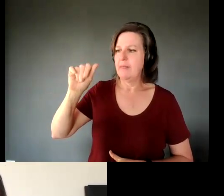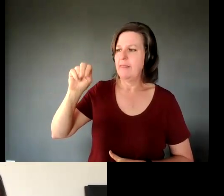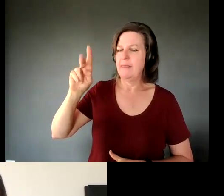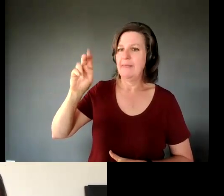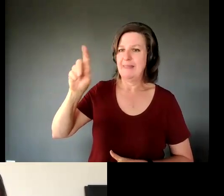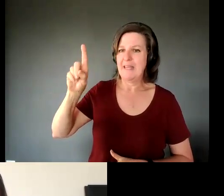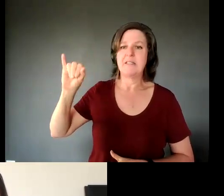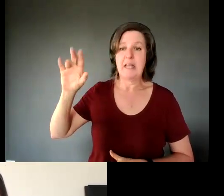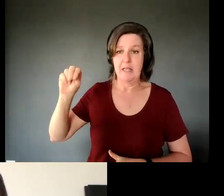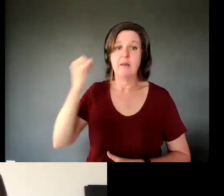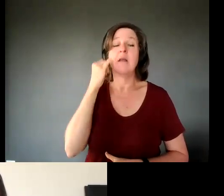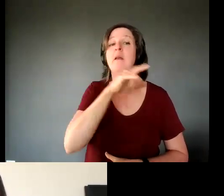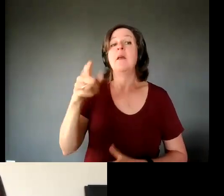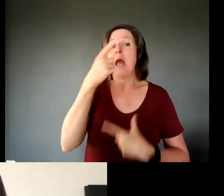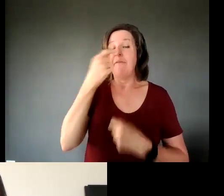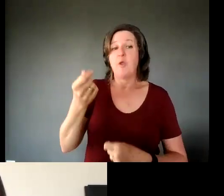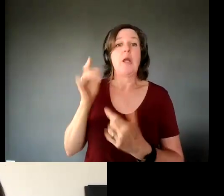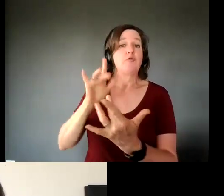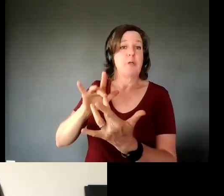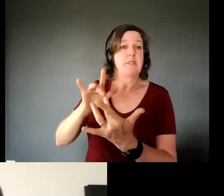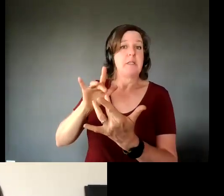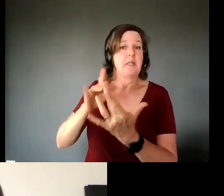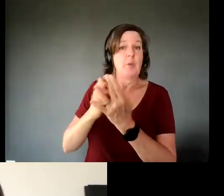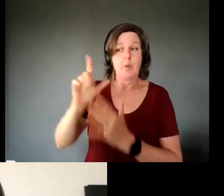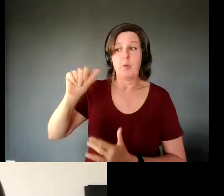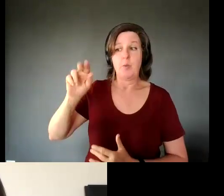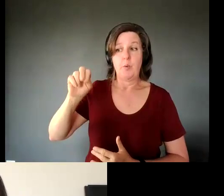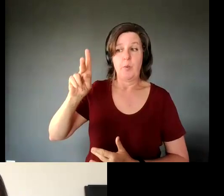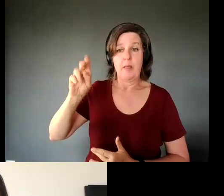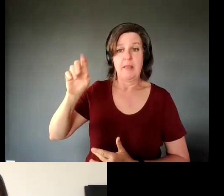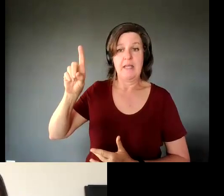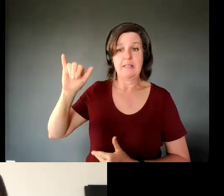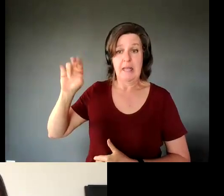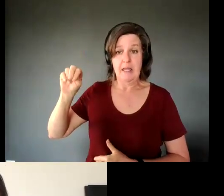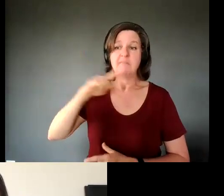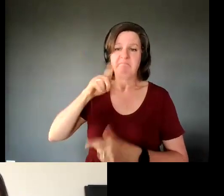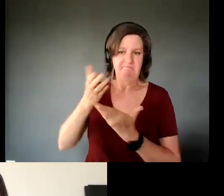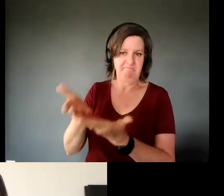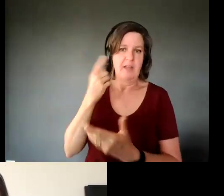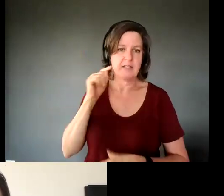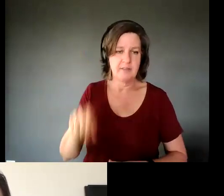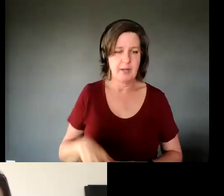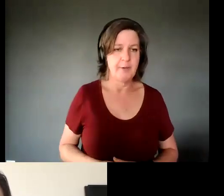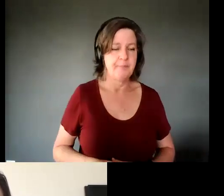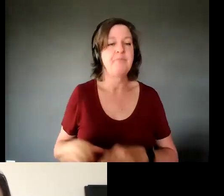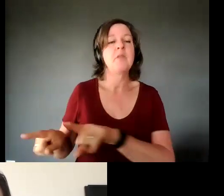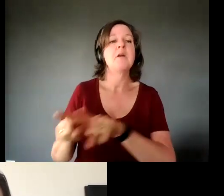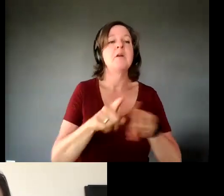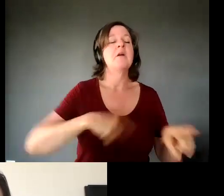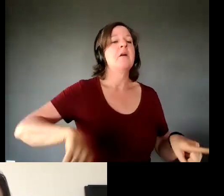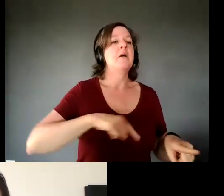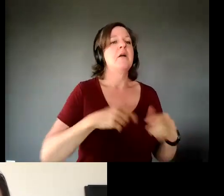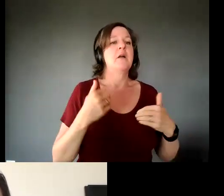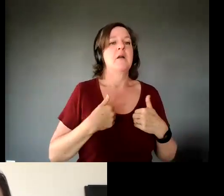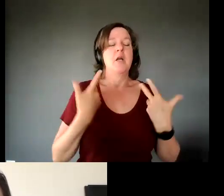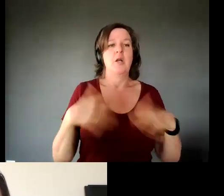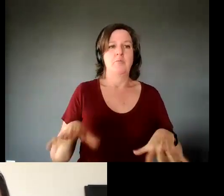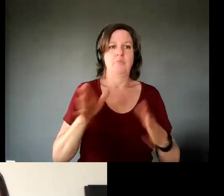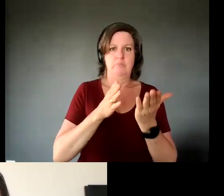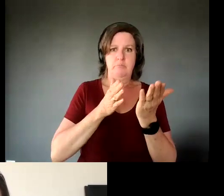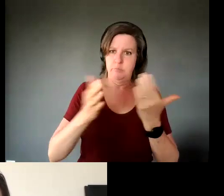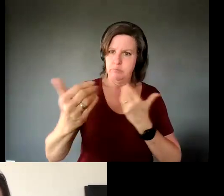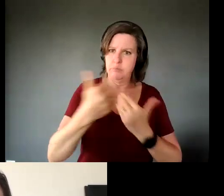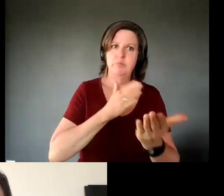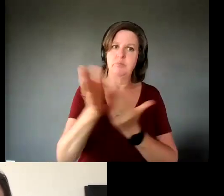through linked in with Keely, that is there for you. Also we have a really robust website.